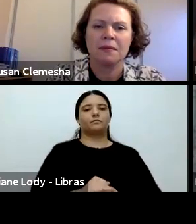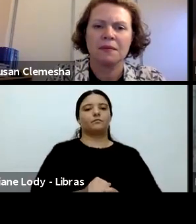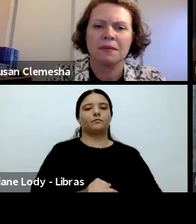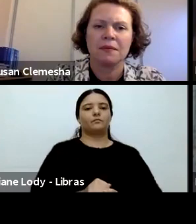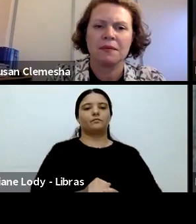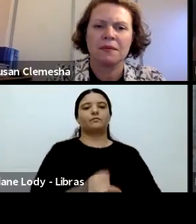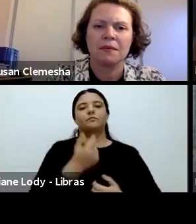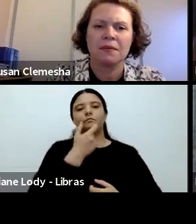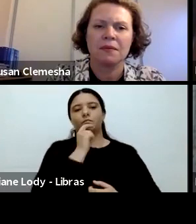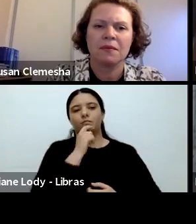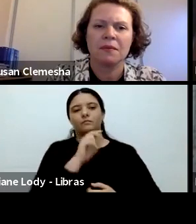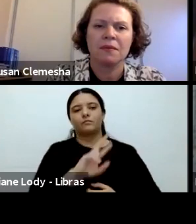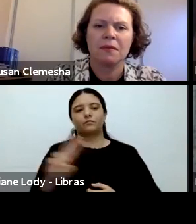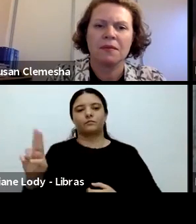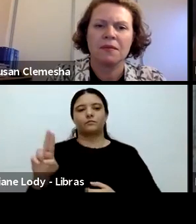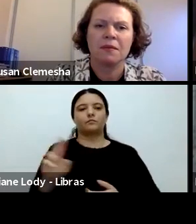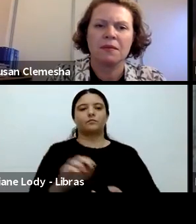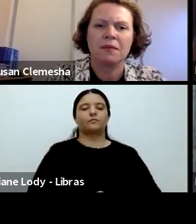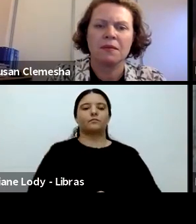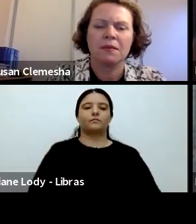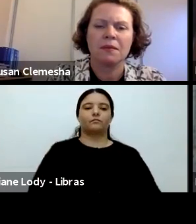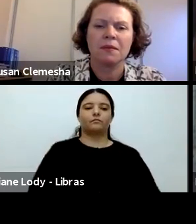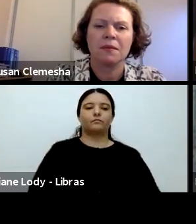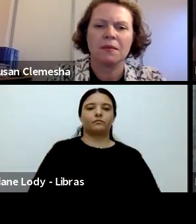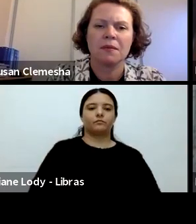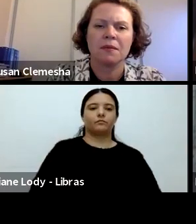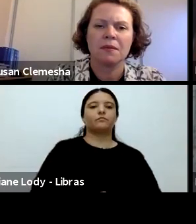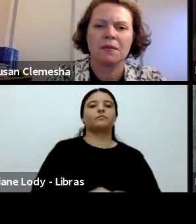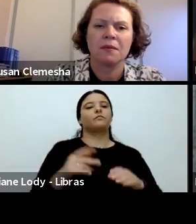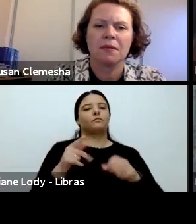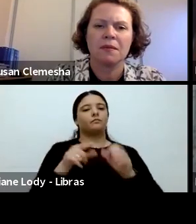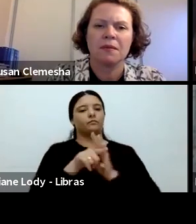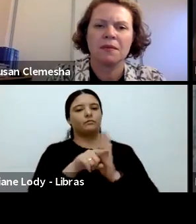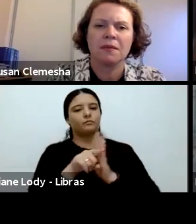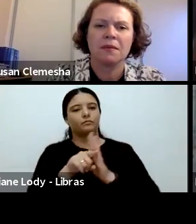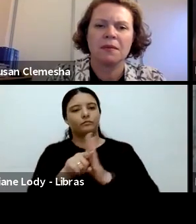literacy.